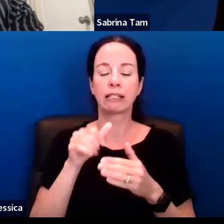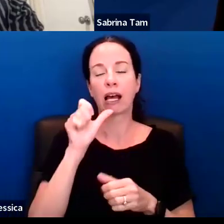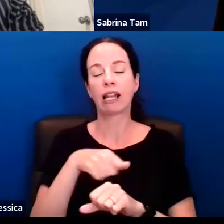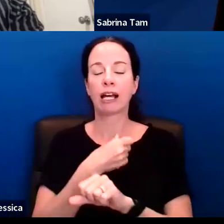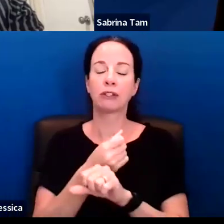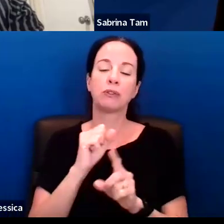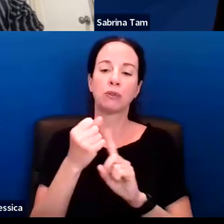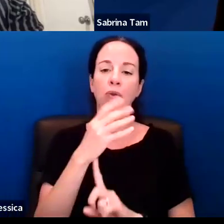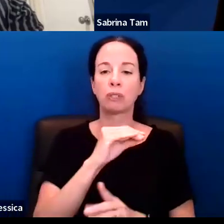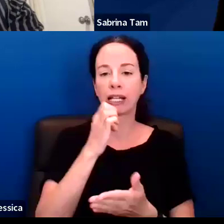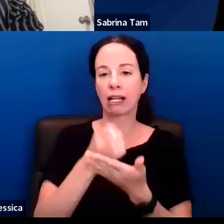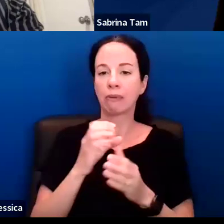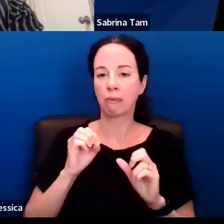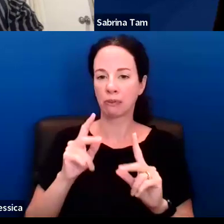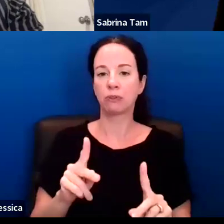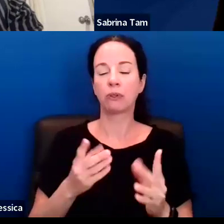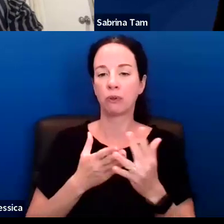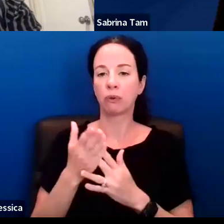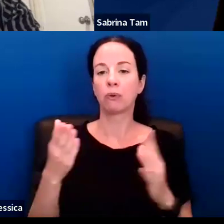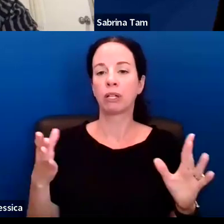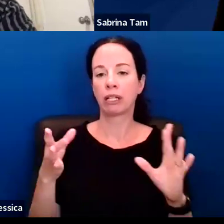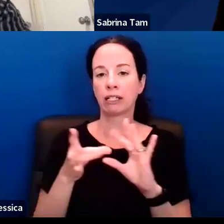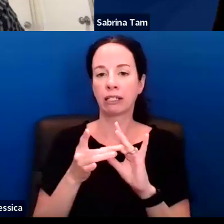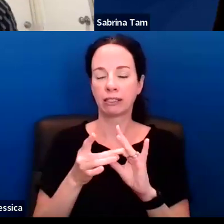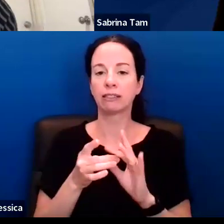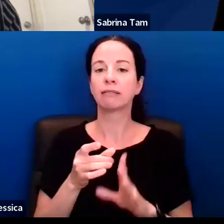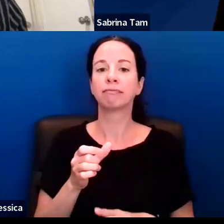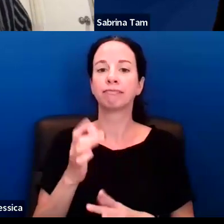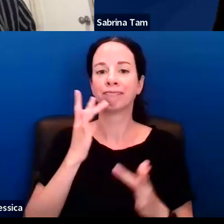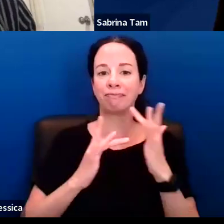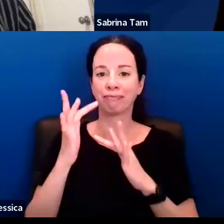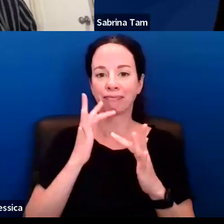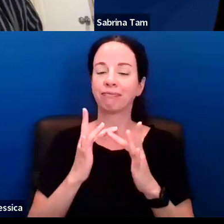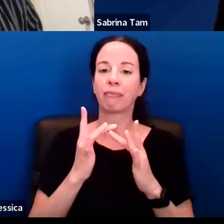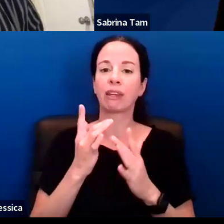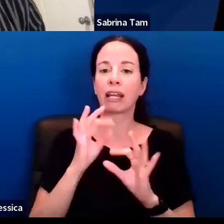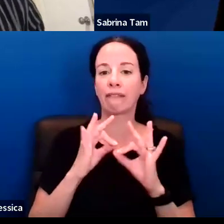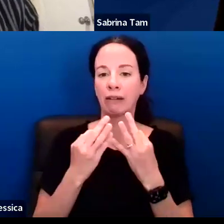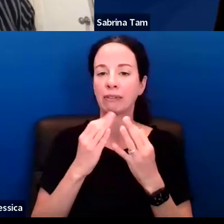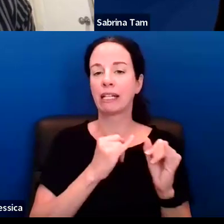economic opportunity by connecting under-resourced families and individuals to affordable internet